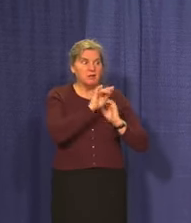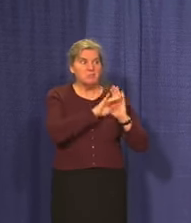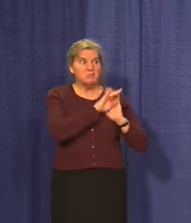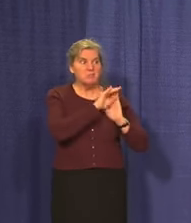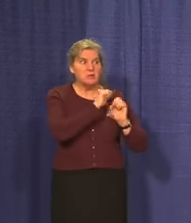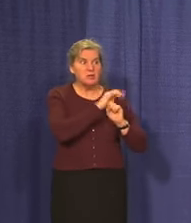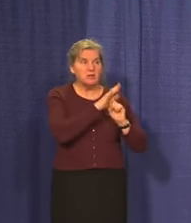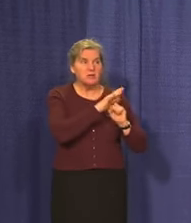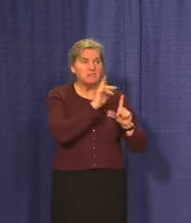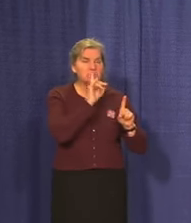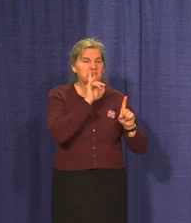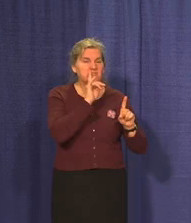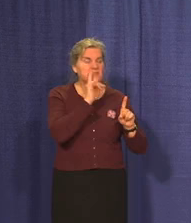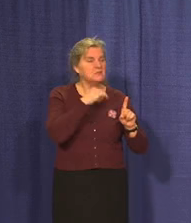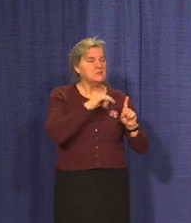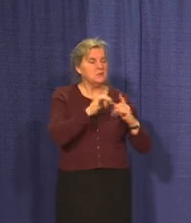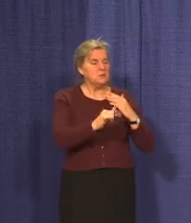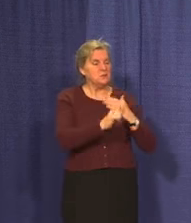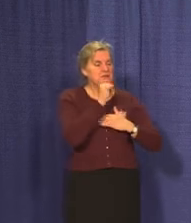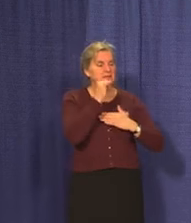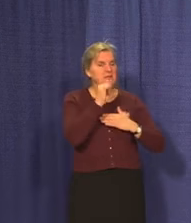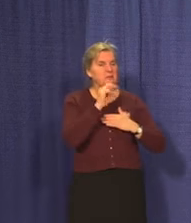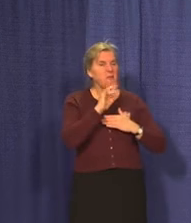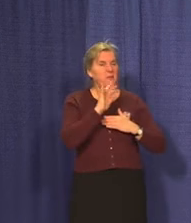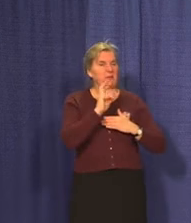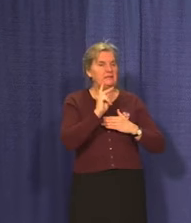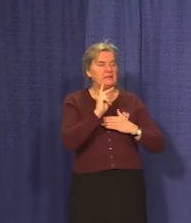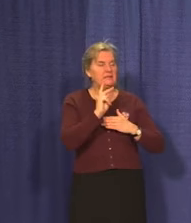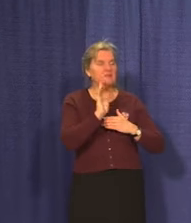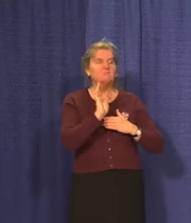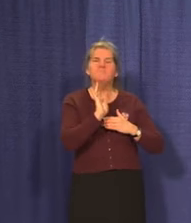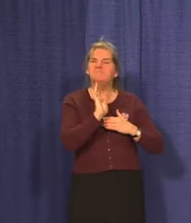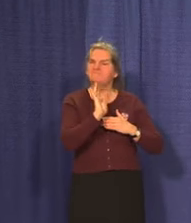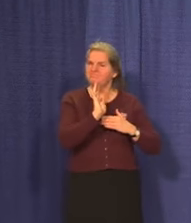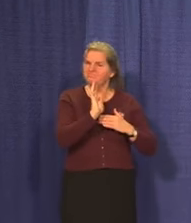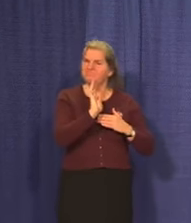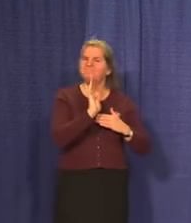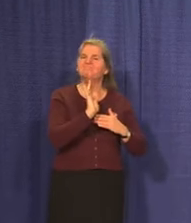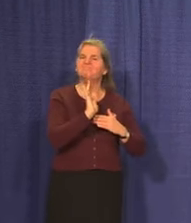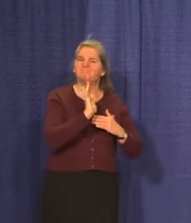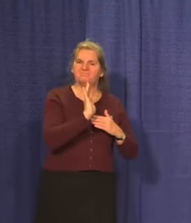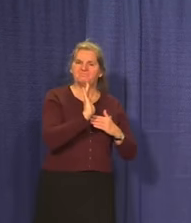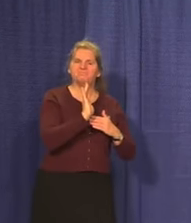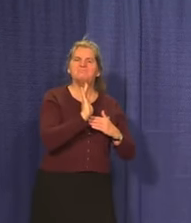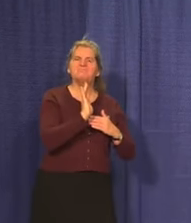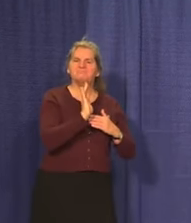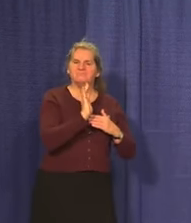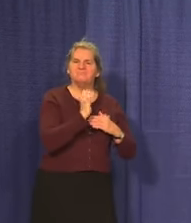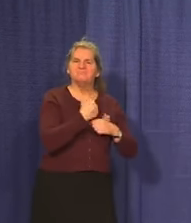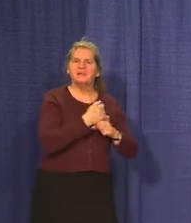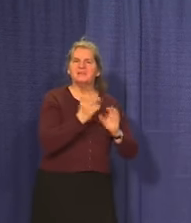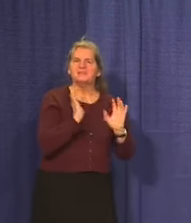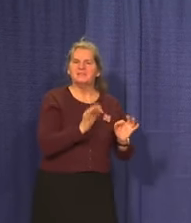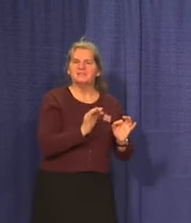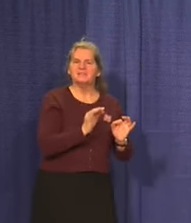RISK IN MY MIND WAS ENOUGH TO RECOMMEND THE CHANGE TO THE